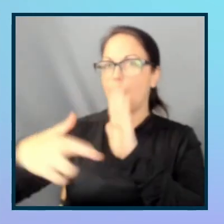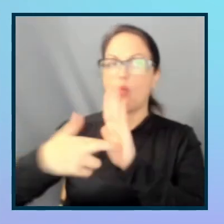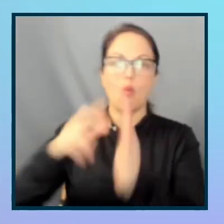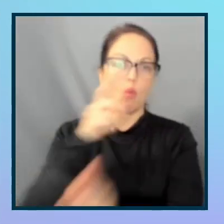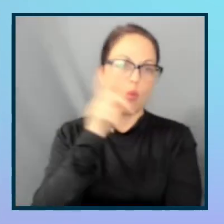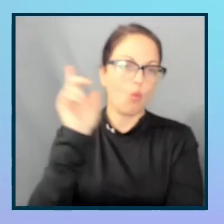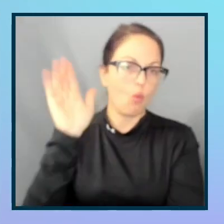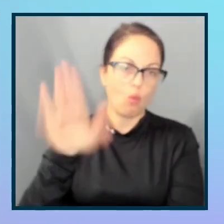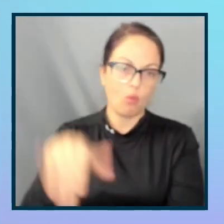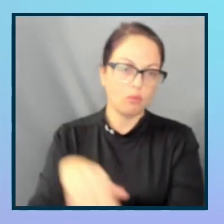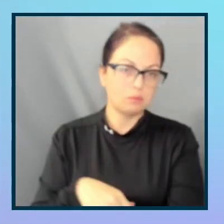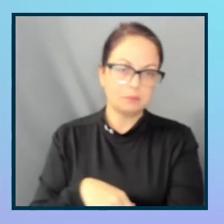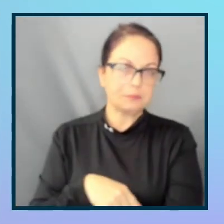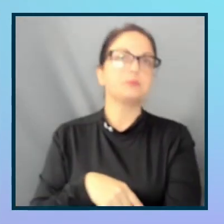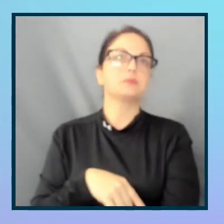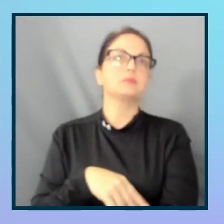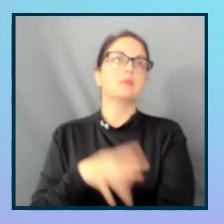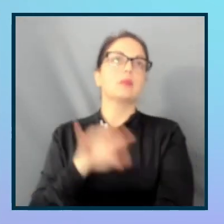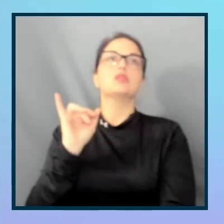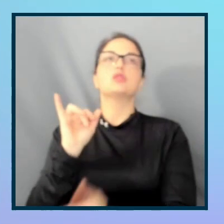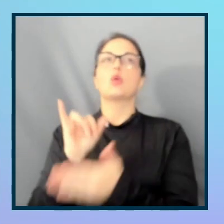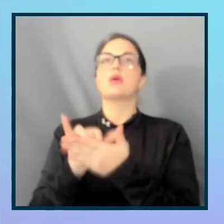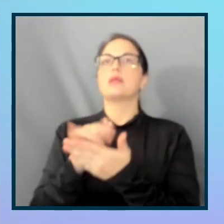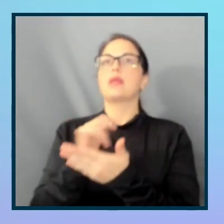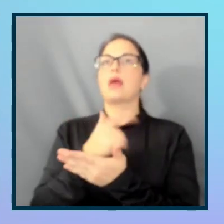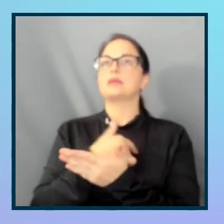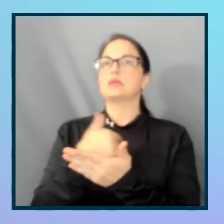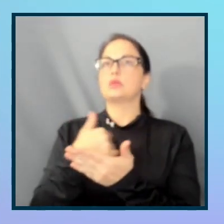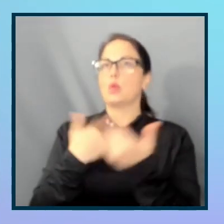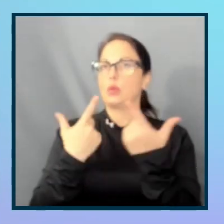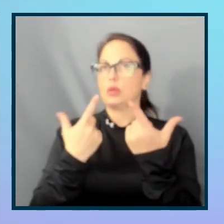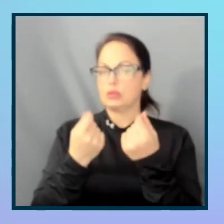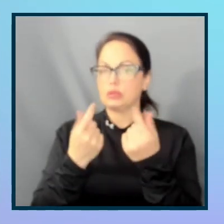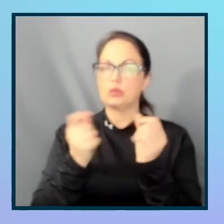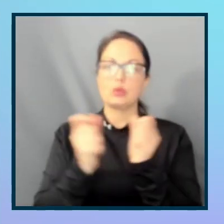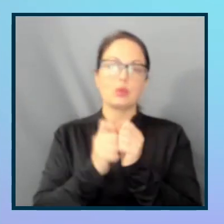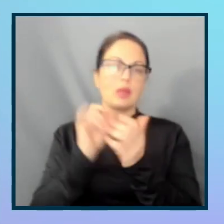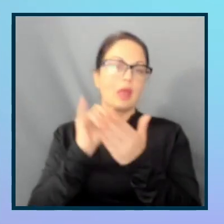And so that's where we're putting it is a broad spectrum.